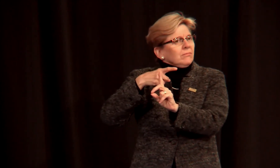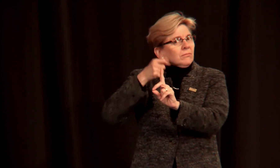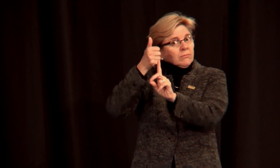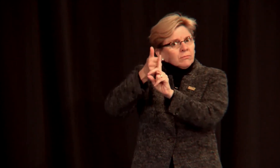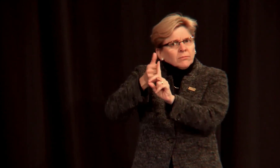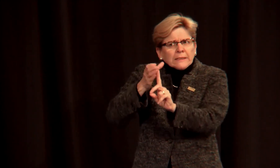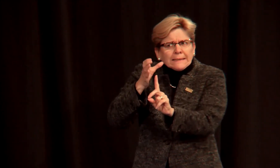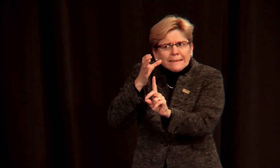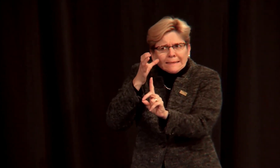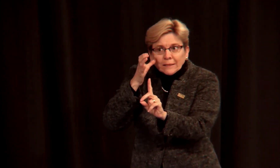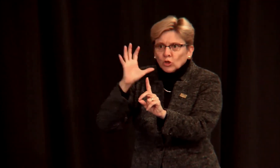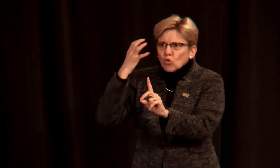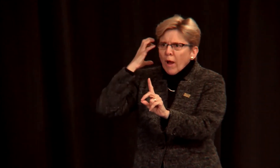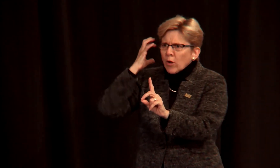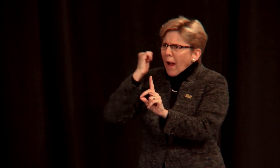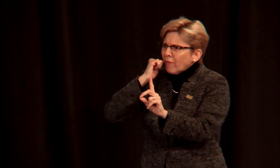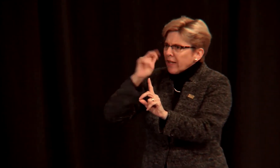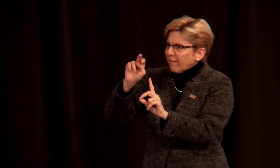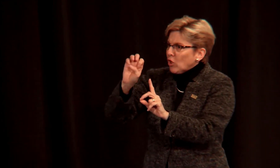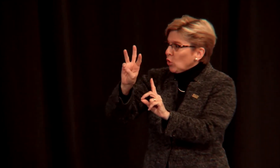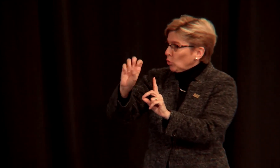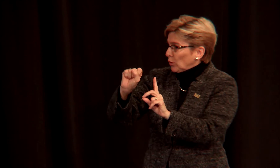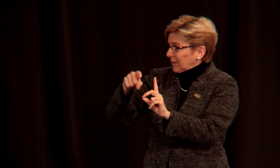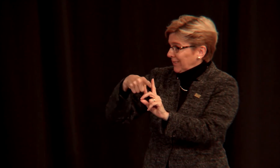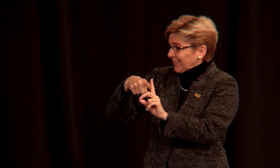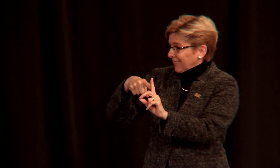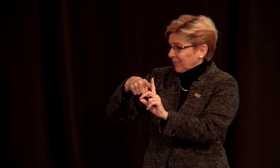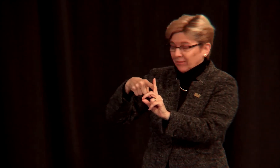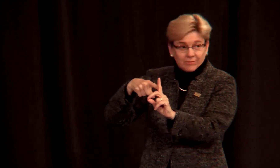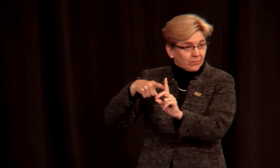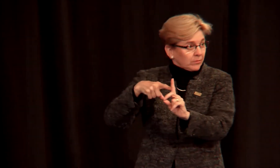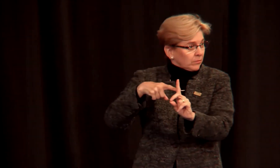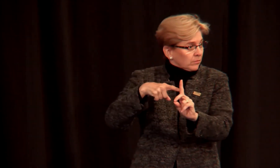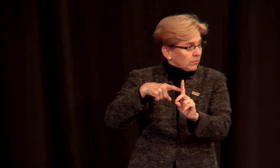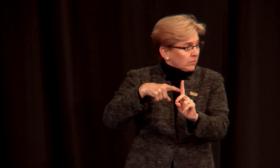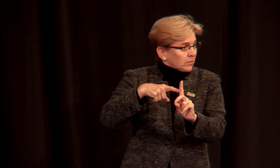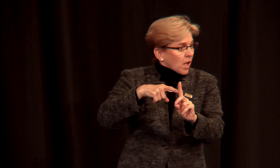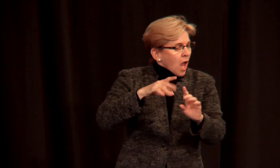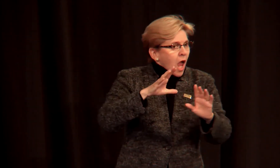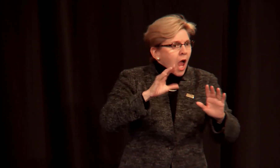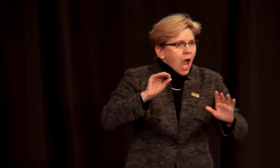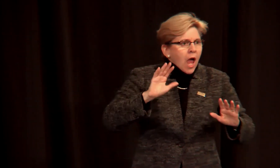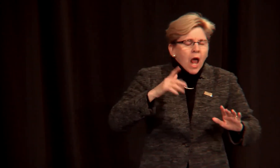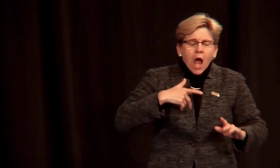but raised in a deaf family. He loves the news, he loves to listen to the radio every day, OK,